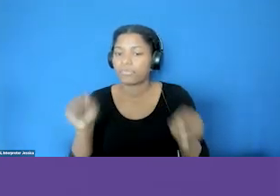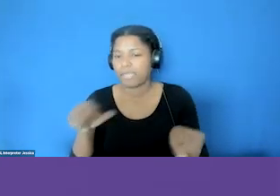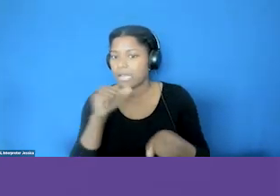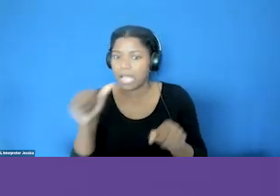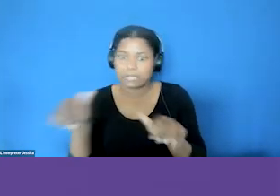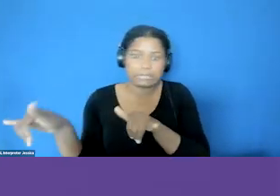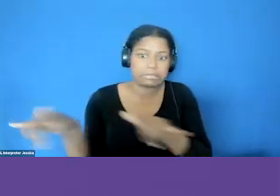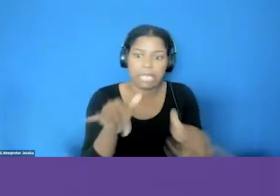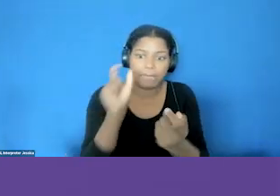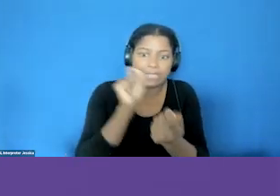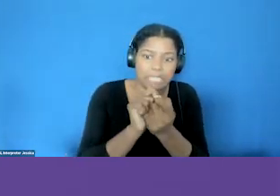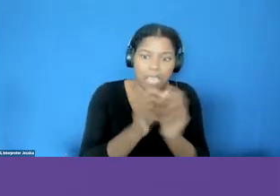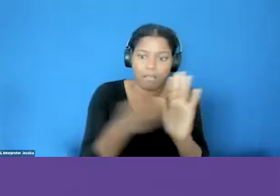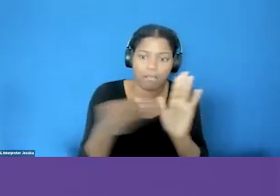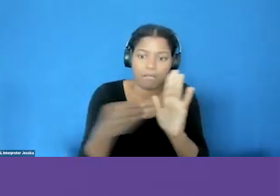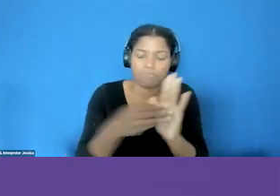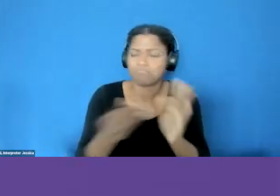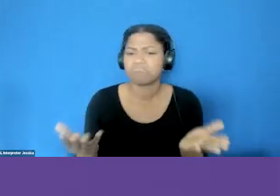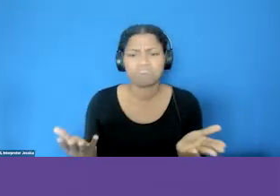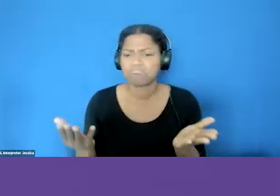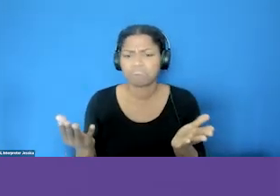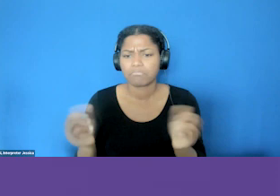Look on the -- look on -- go out and look on the internet.